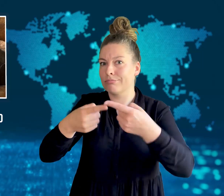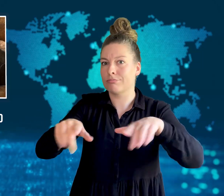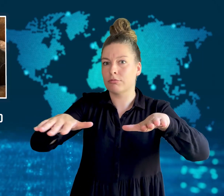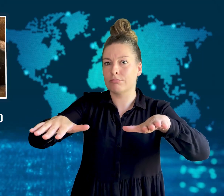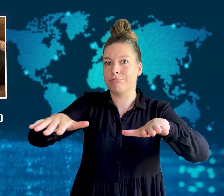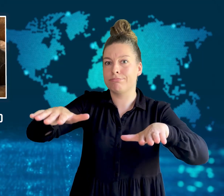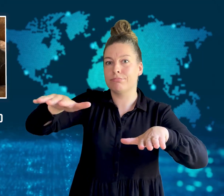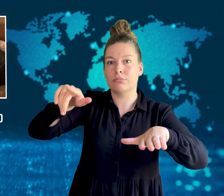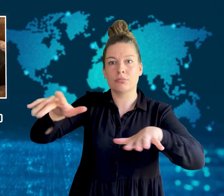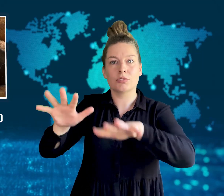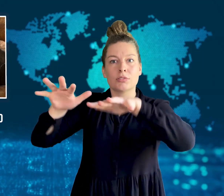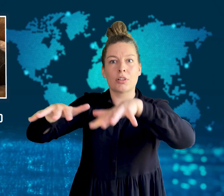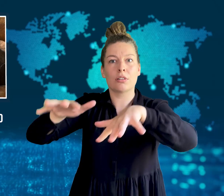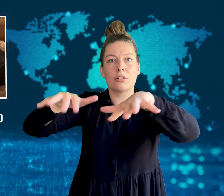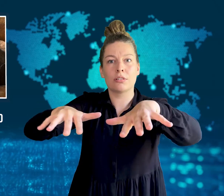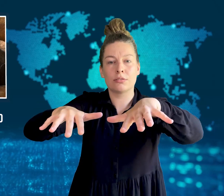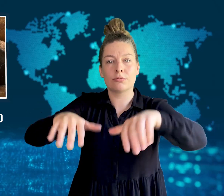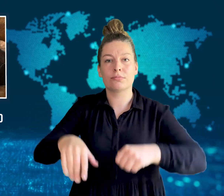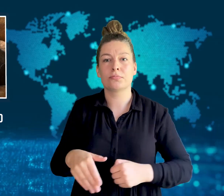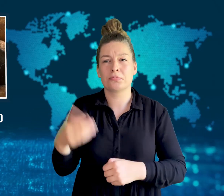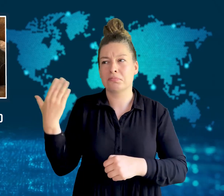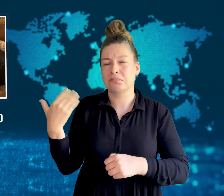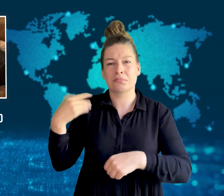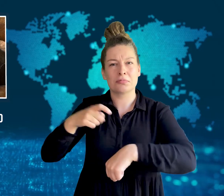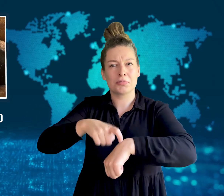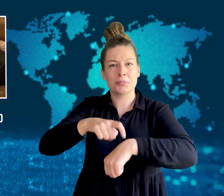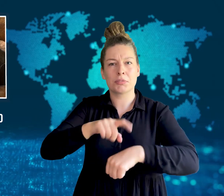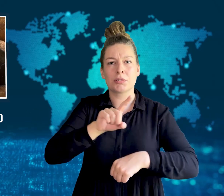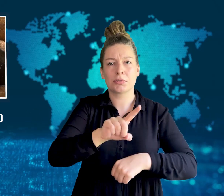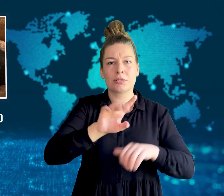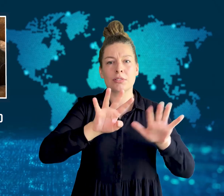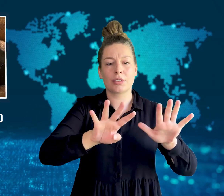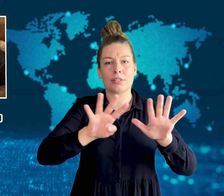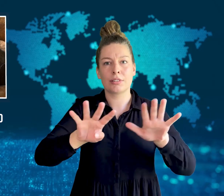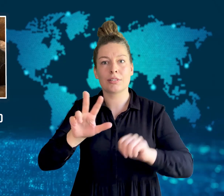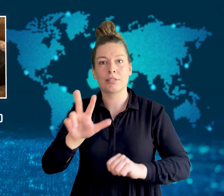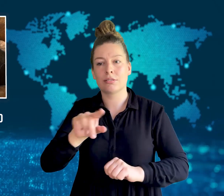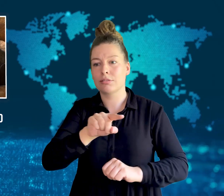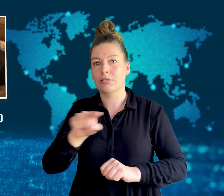The pumping of the water results in a sea-level rise.